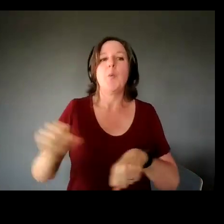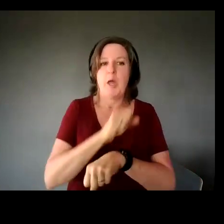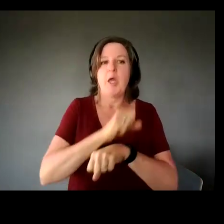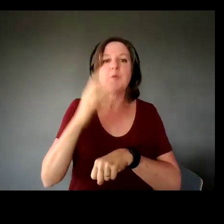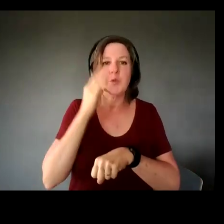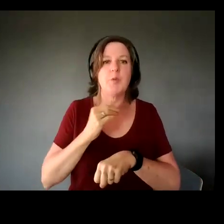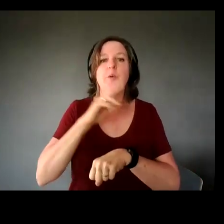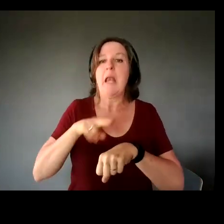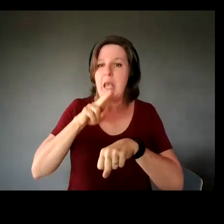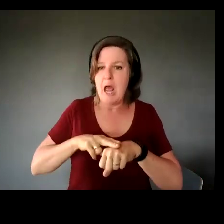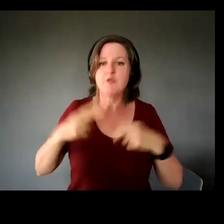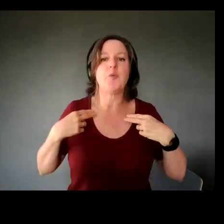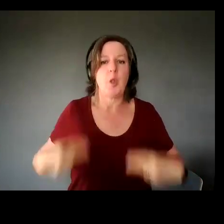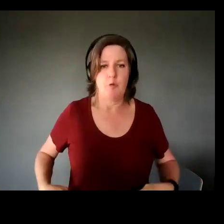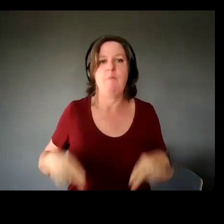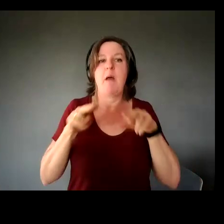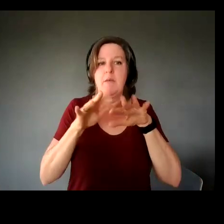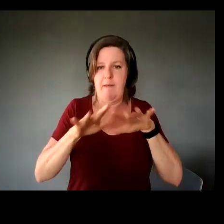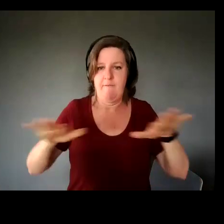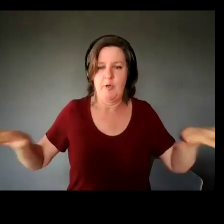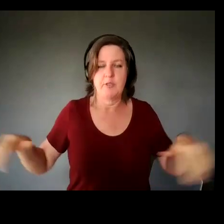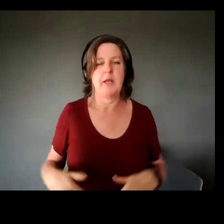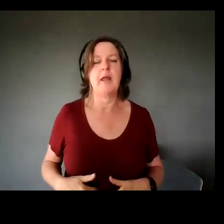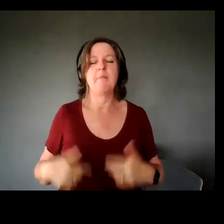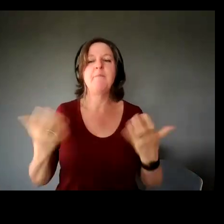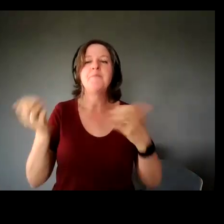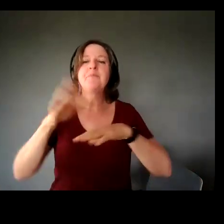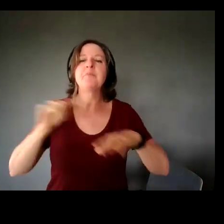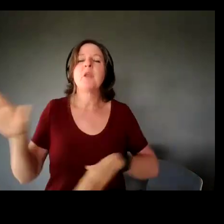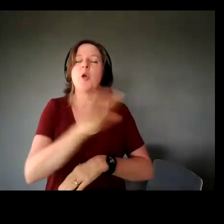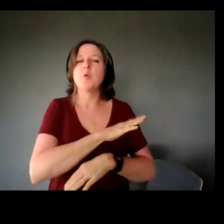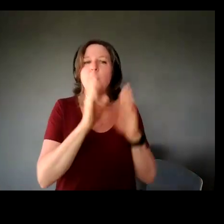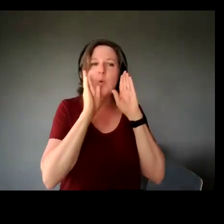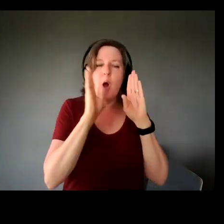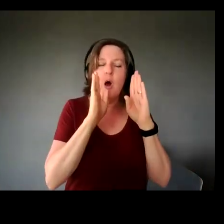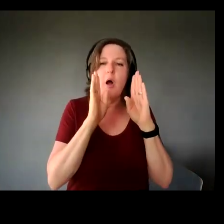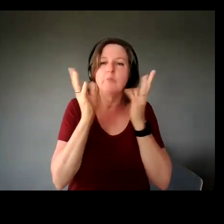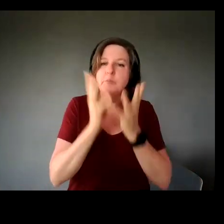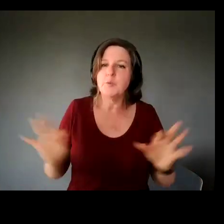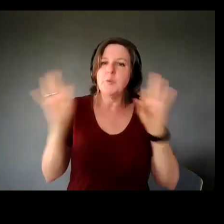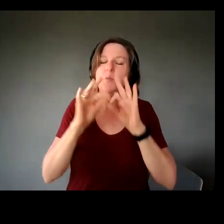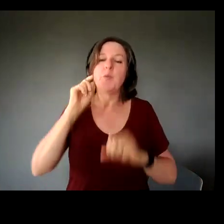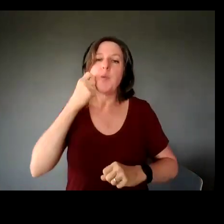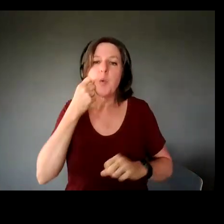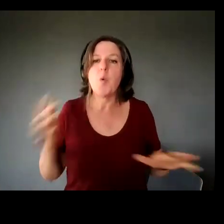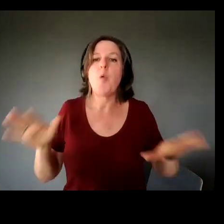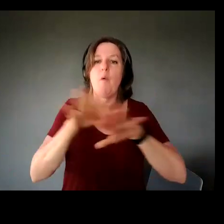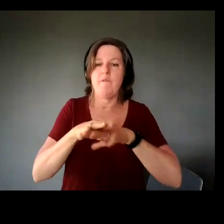And I wanted to draw your attention to an overlap between the two sets of skills that are often